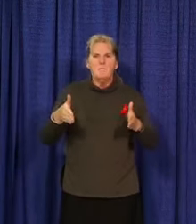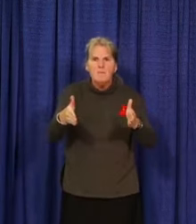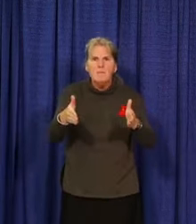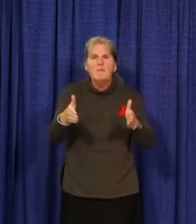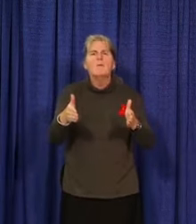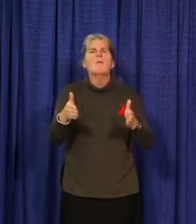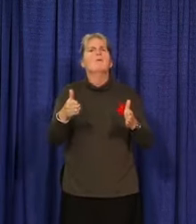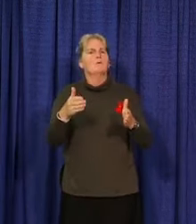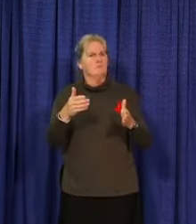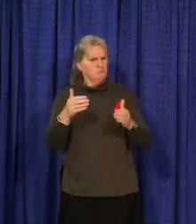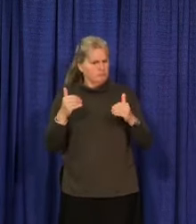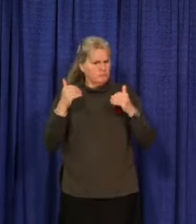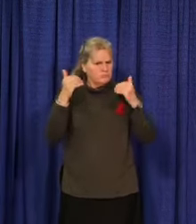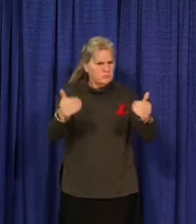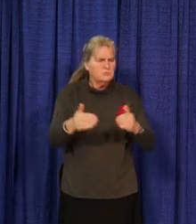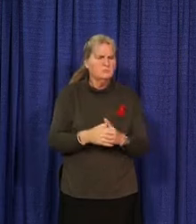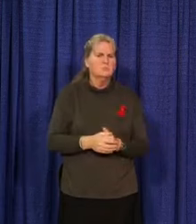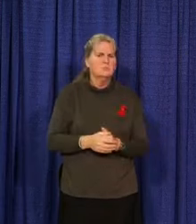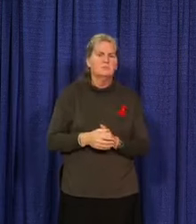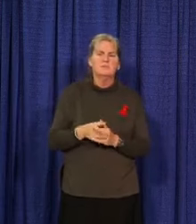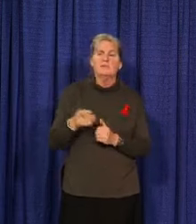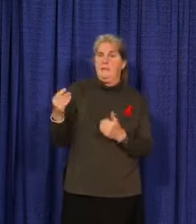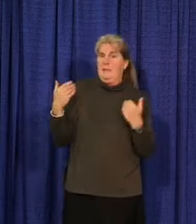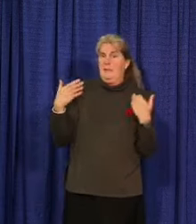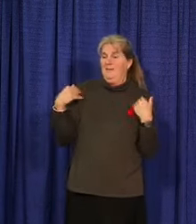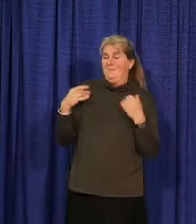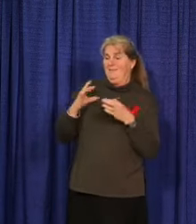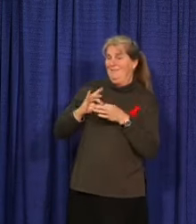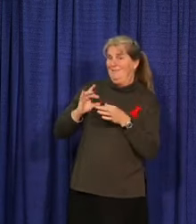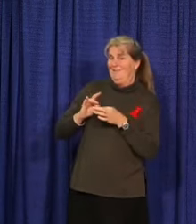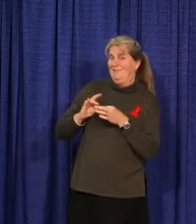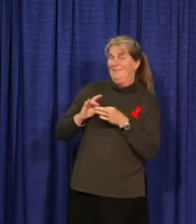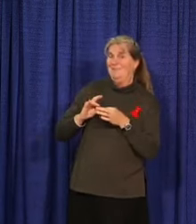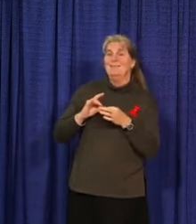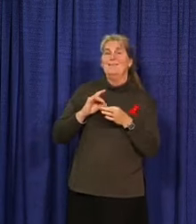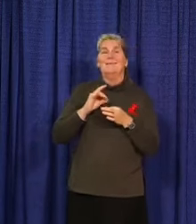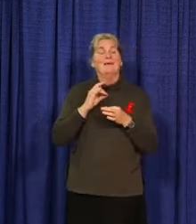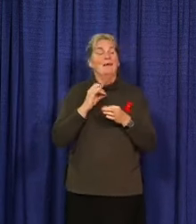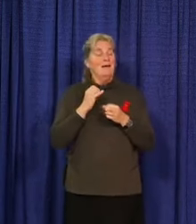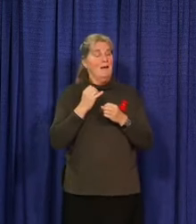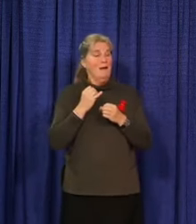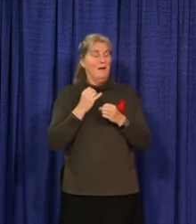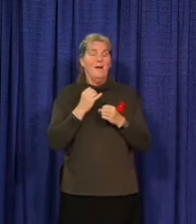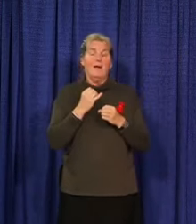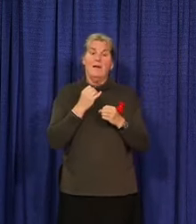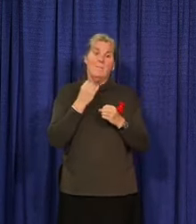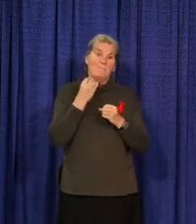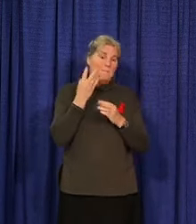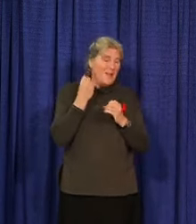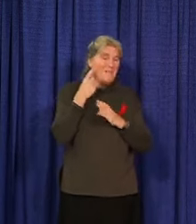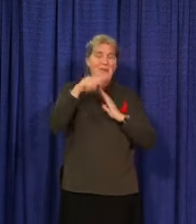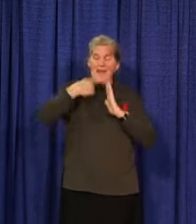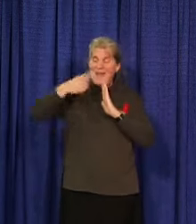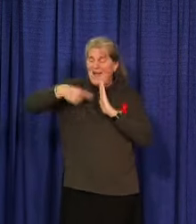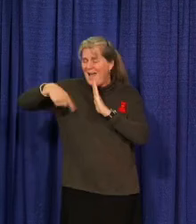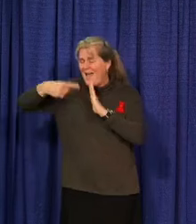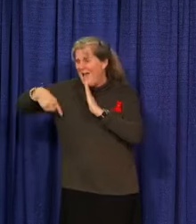forward plan. Like the Minister refers to, the number of people and hours -- I cannot tell you the number of